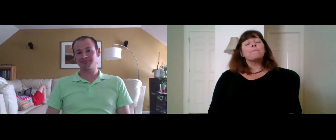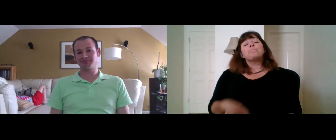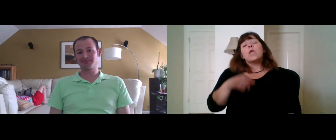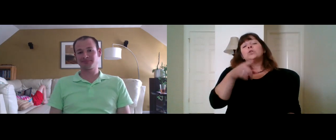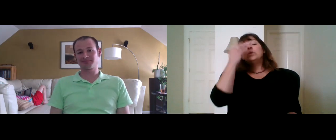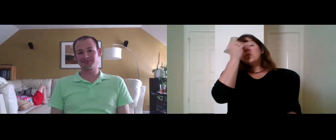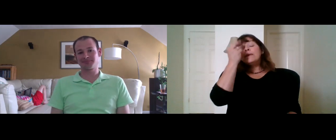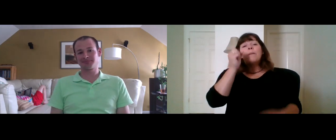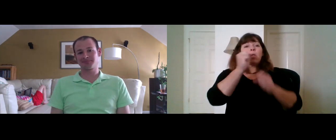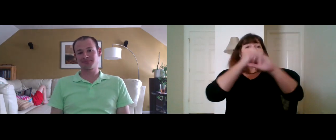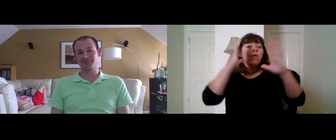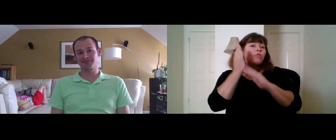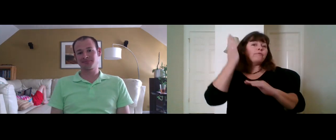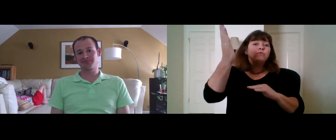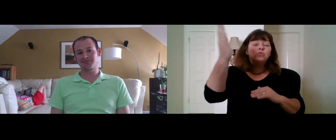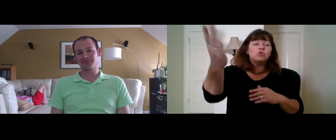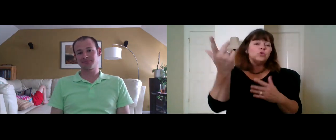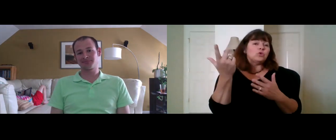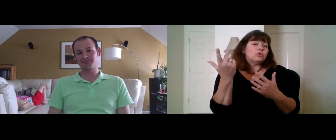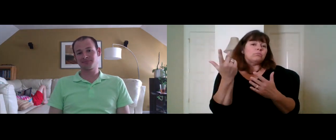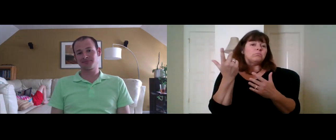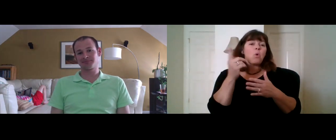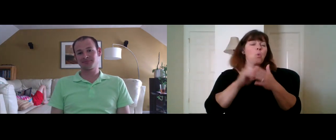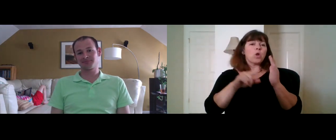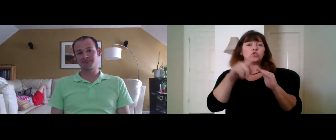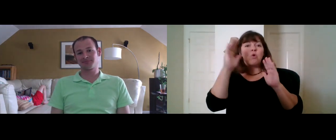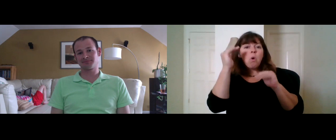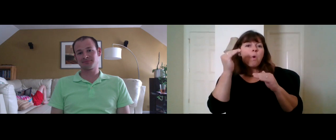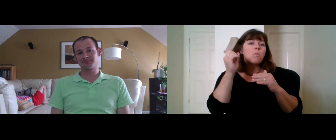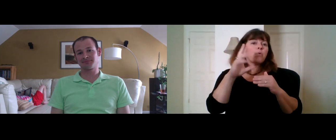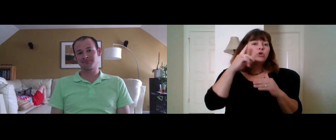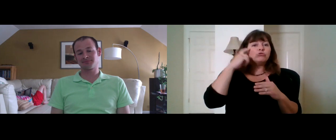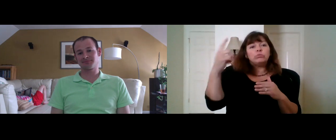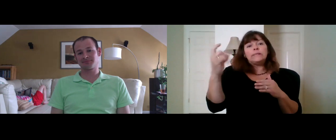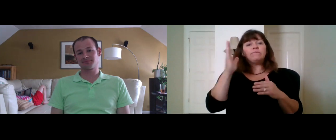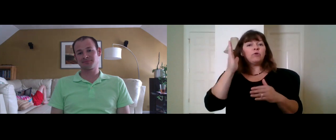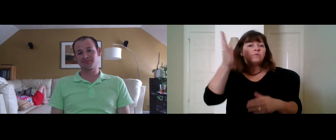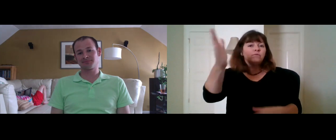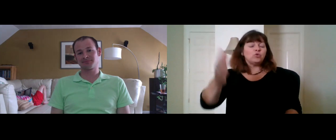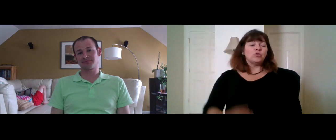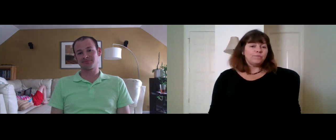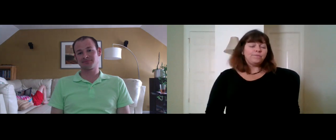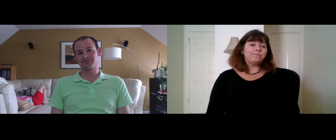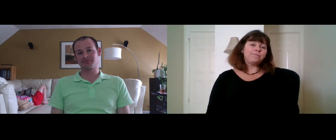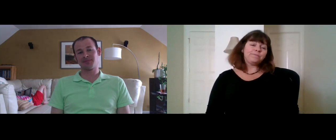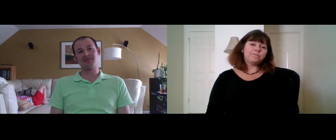When you think of the future, what's your hope or dream for the future?